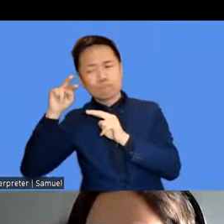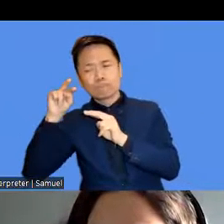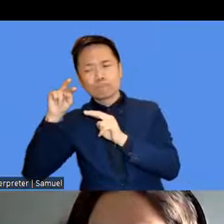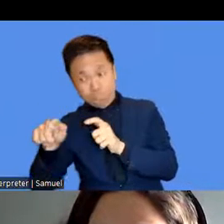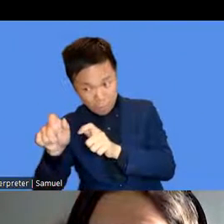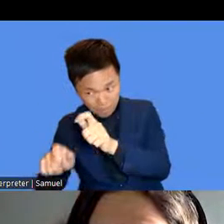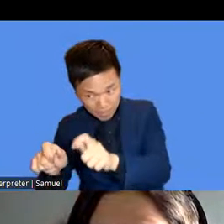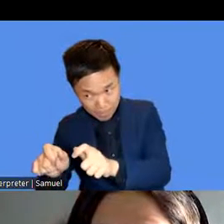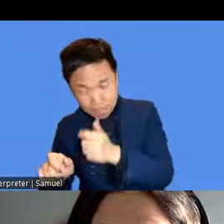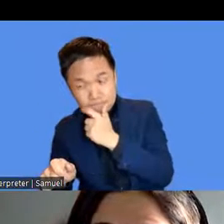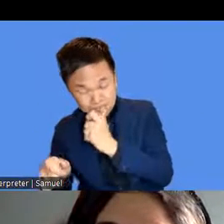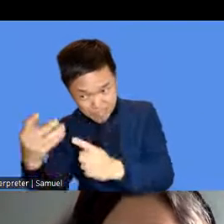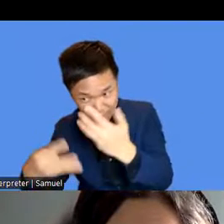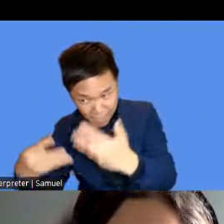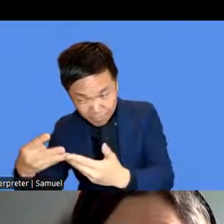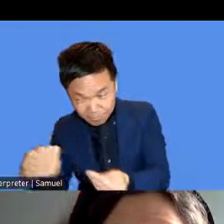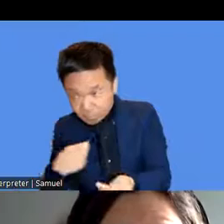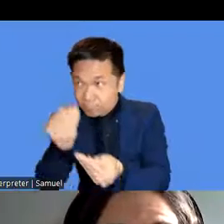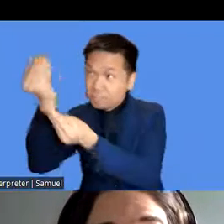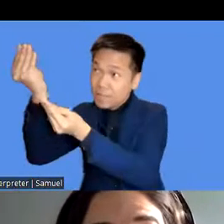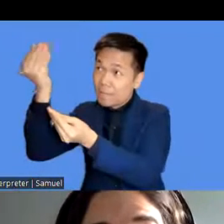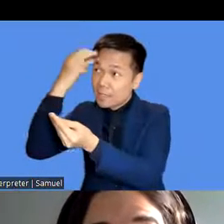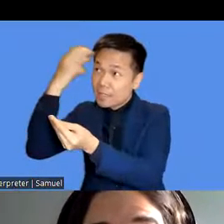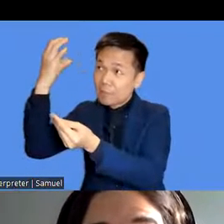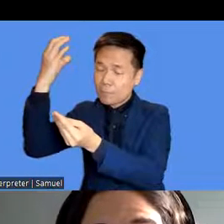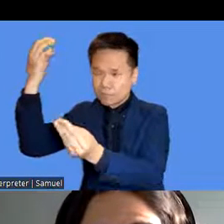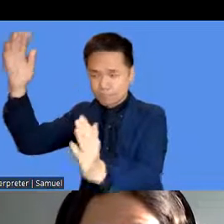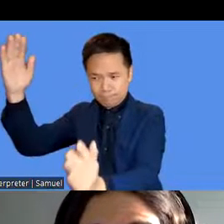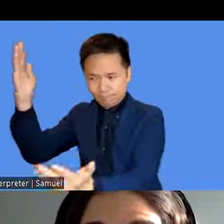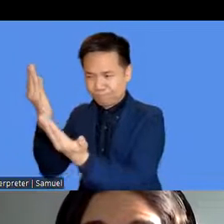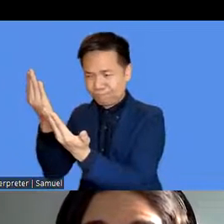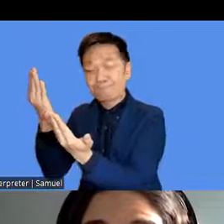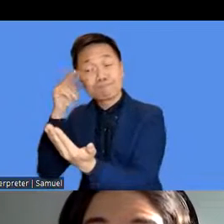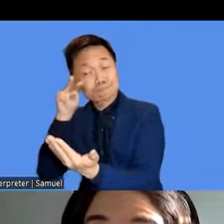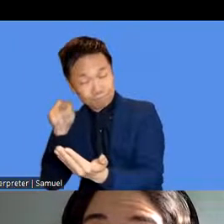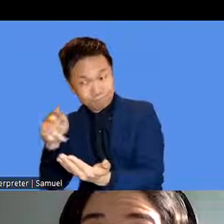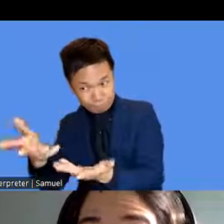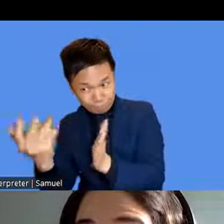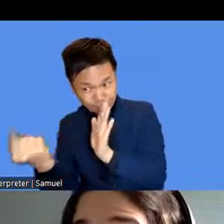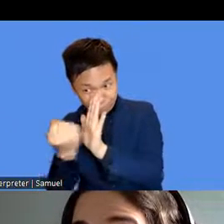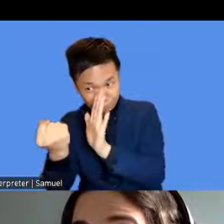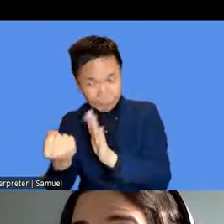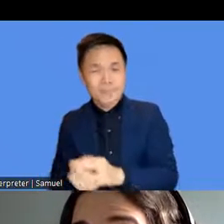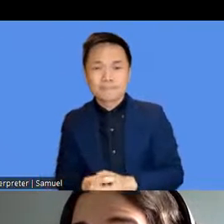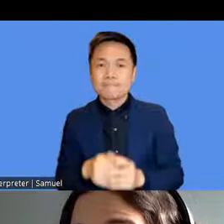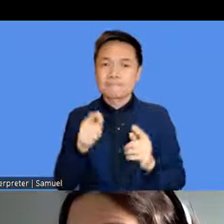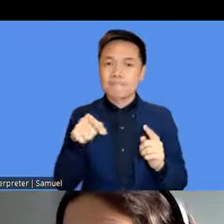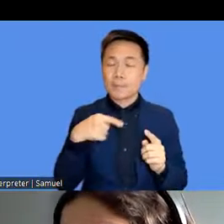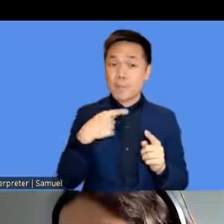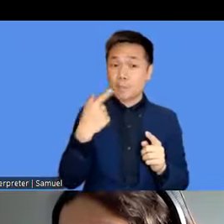data for OPDs. The national statistical office should include functional difficulties questions in national